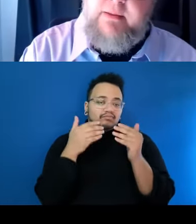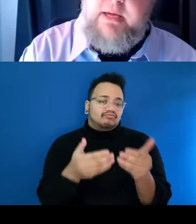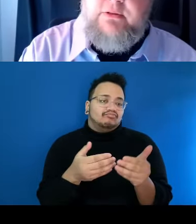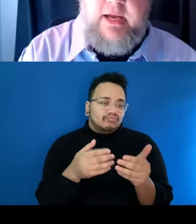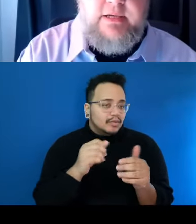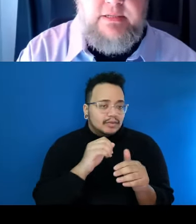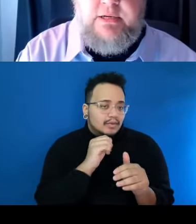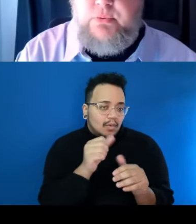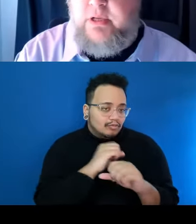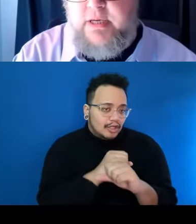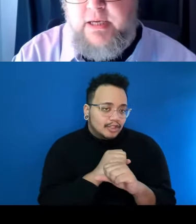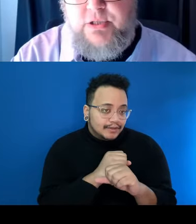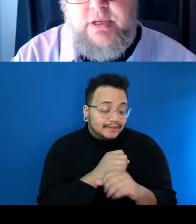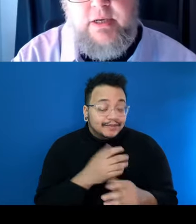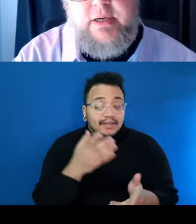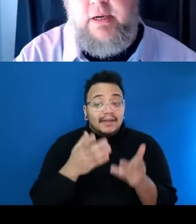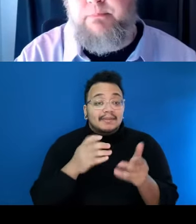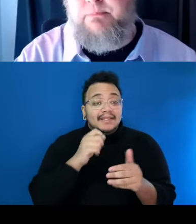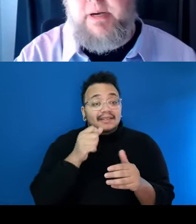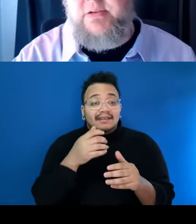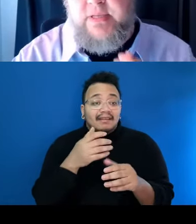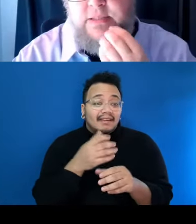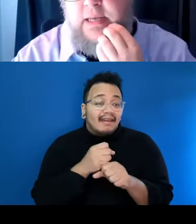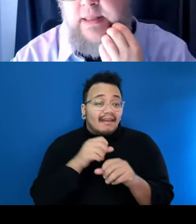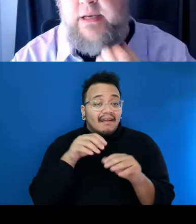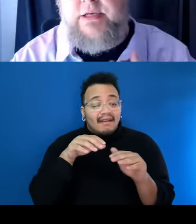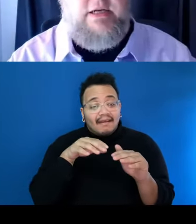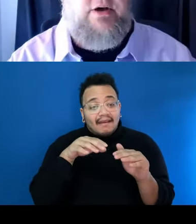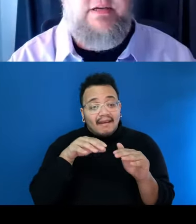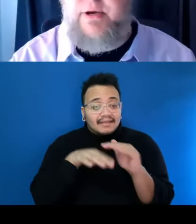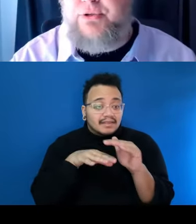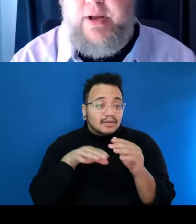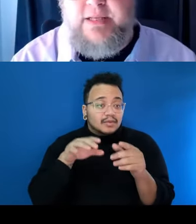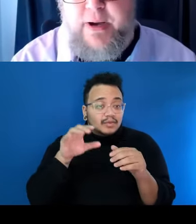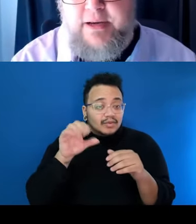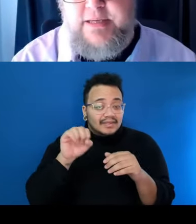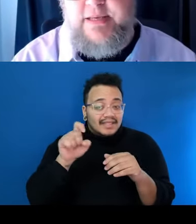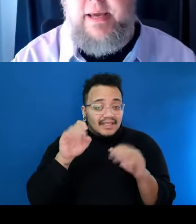They may lack sexual education, positive sex ed that talks about trans bodies